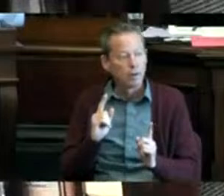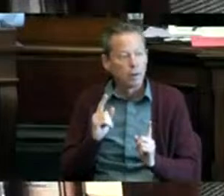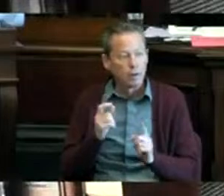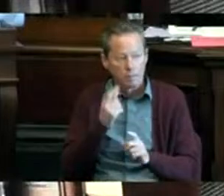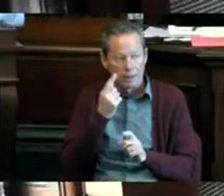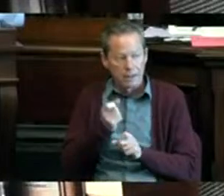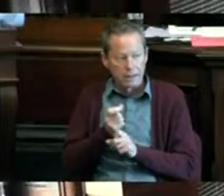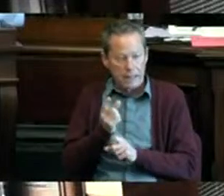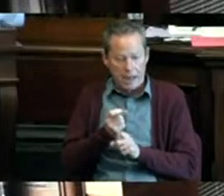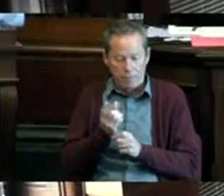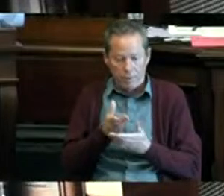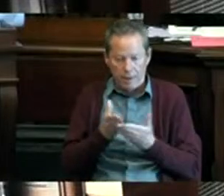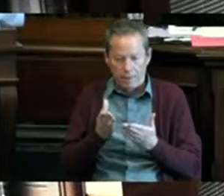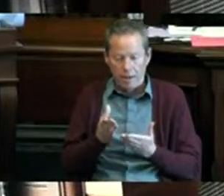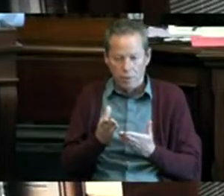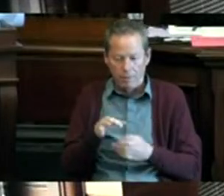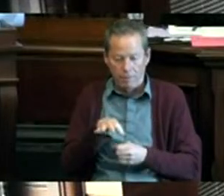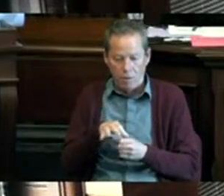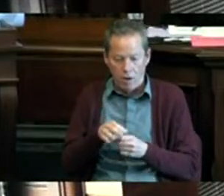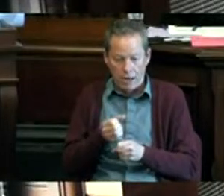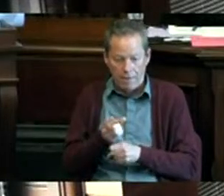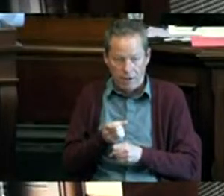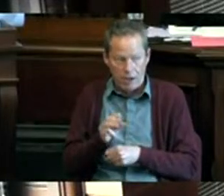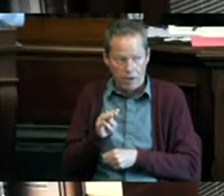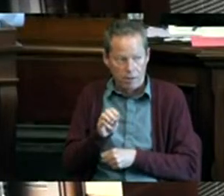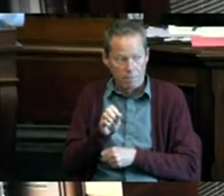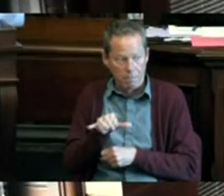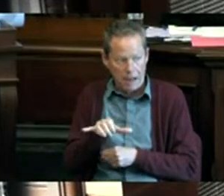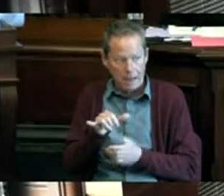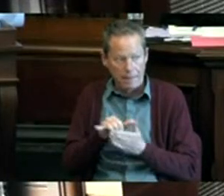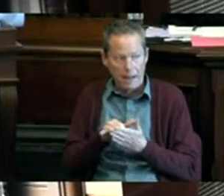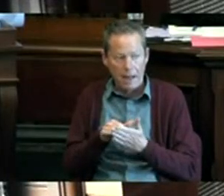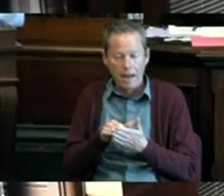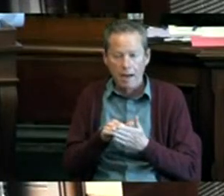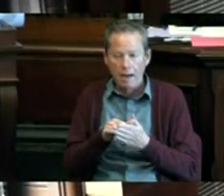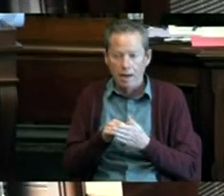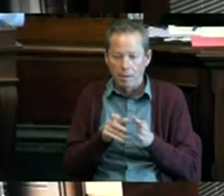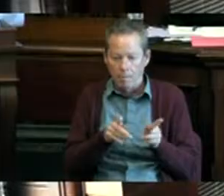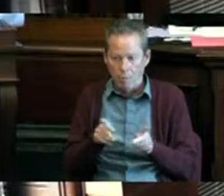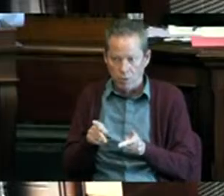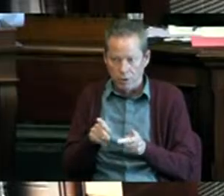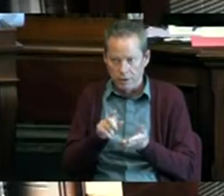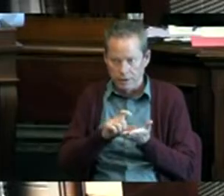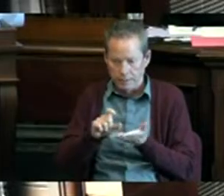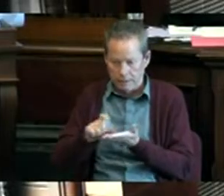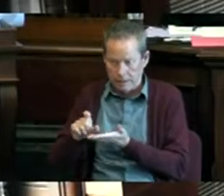done in introductory number 180 and 181. So this is an annual